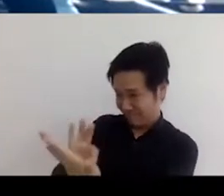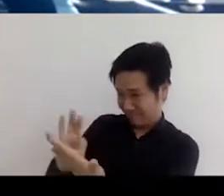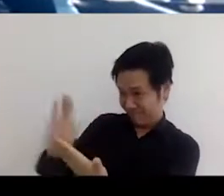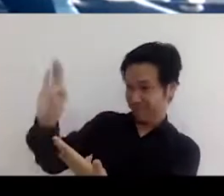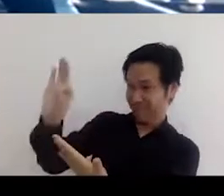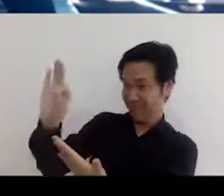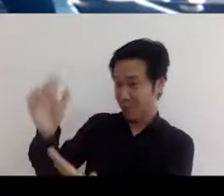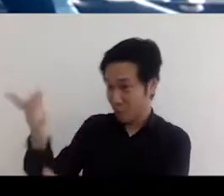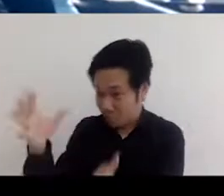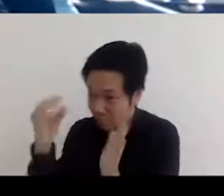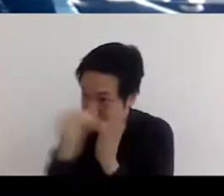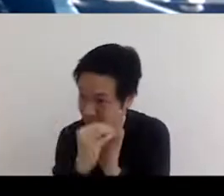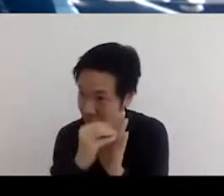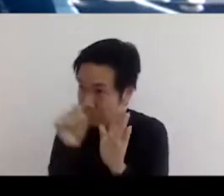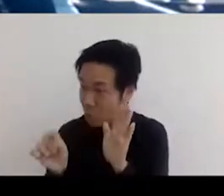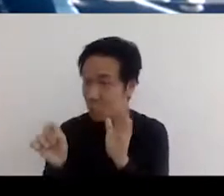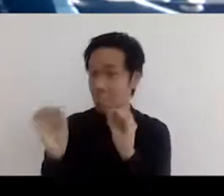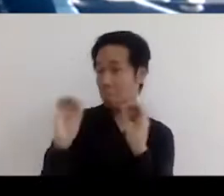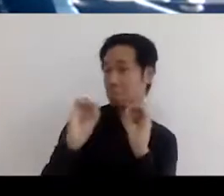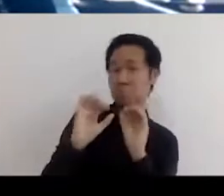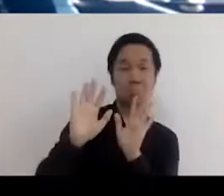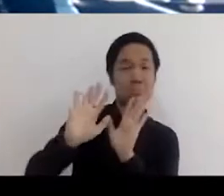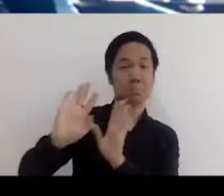although I am not sure we will succeed. But we are working on that.